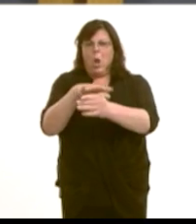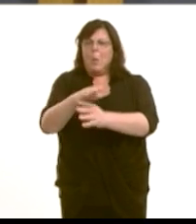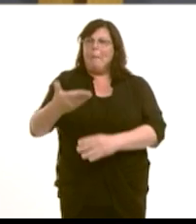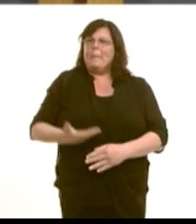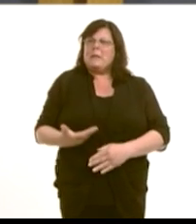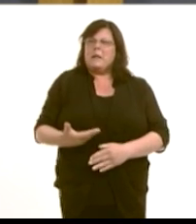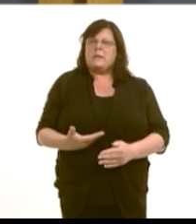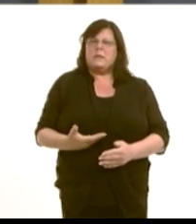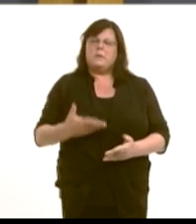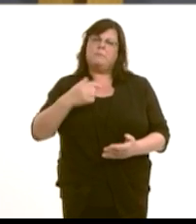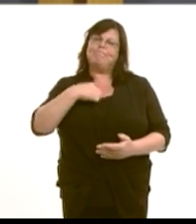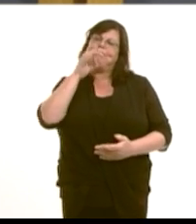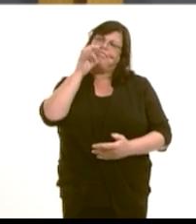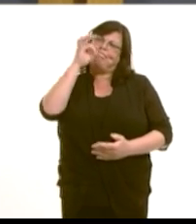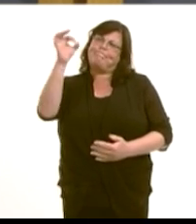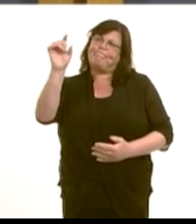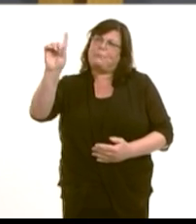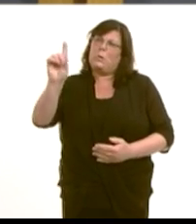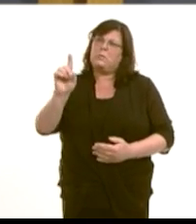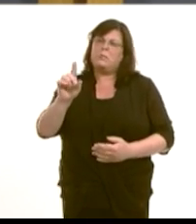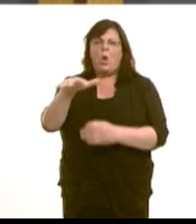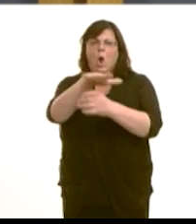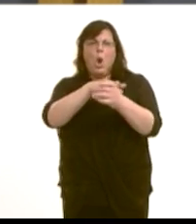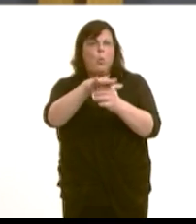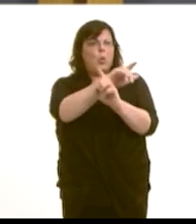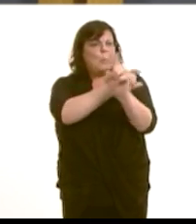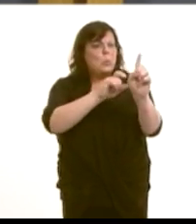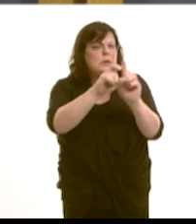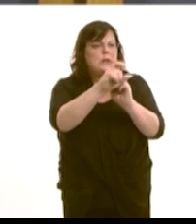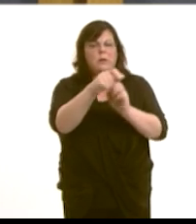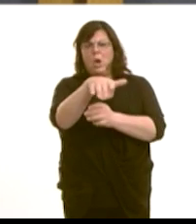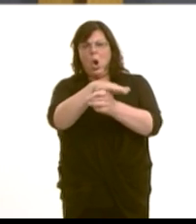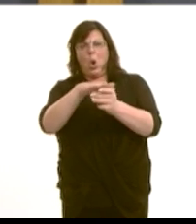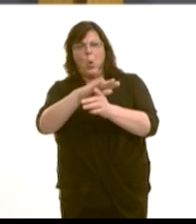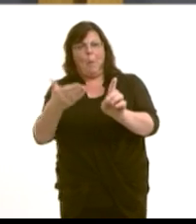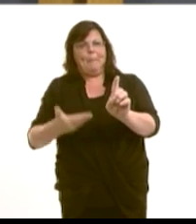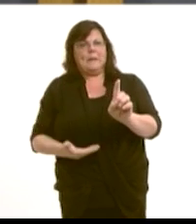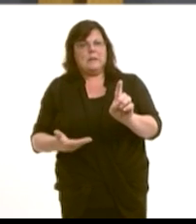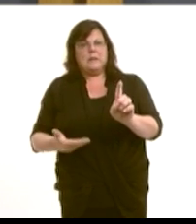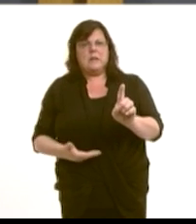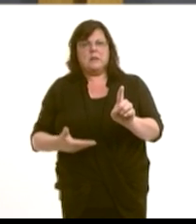My question is: why are local communities and why are local businesses not being included